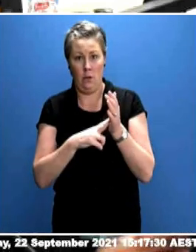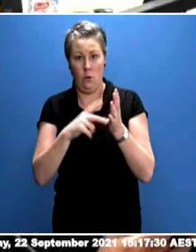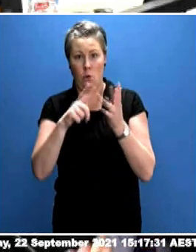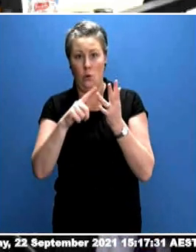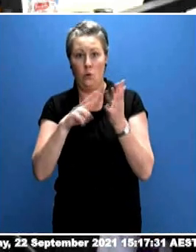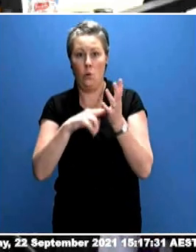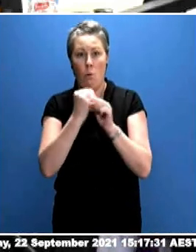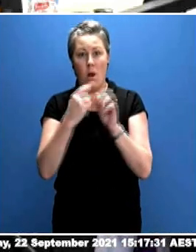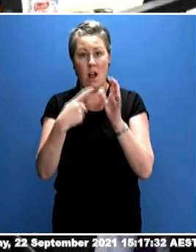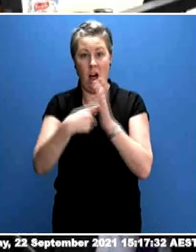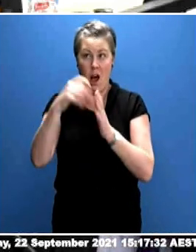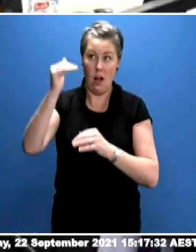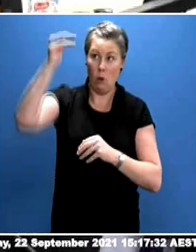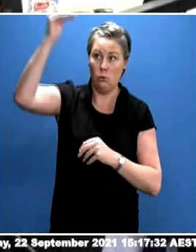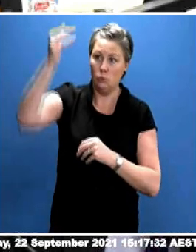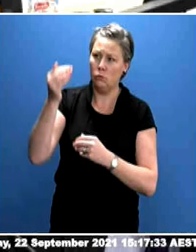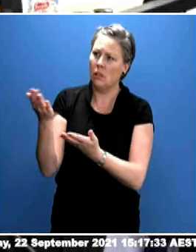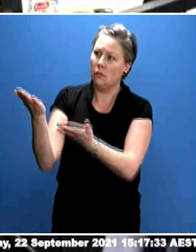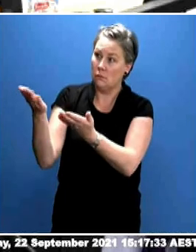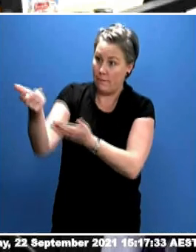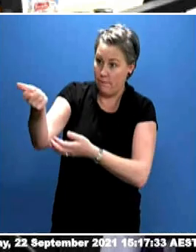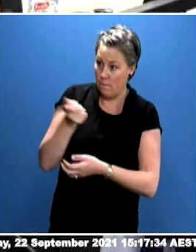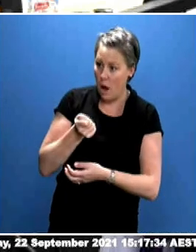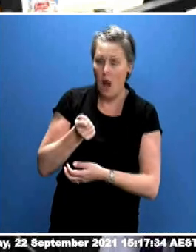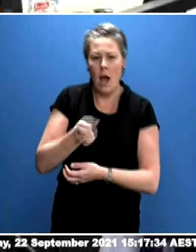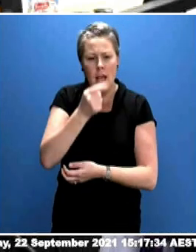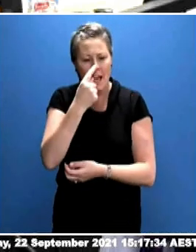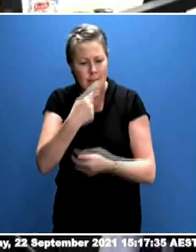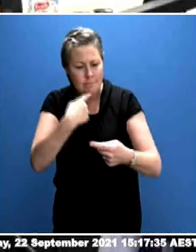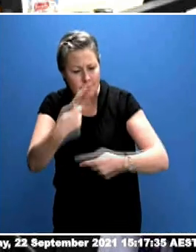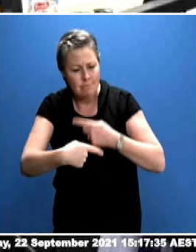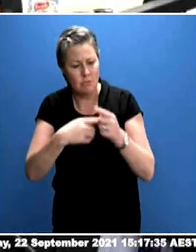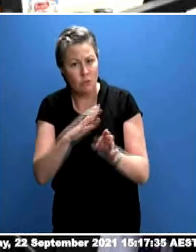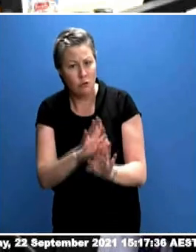First Nations children that they're welcome onto land, using translators